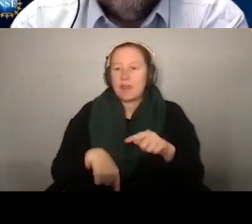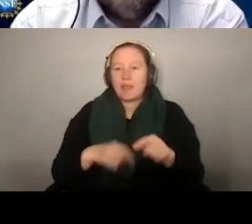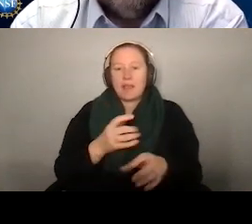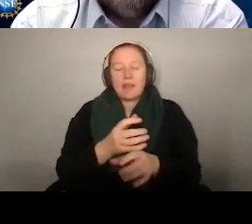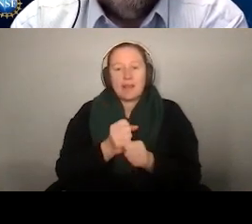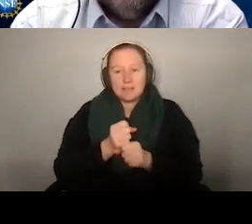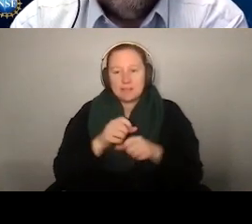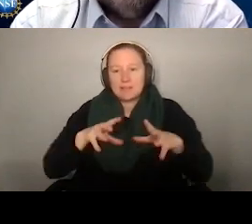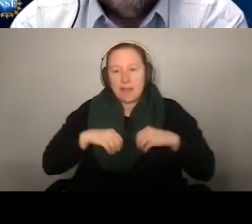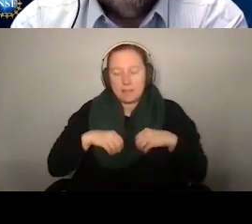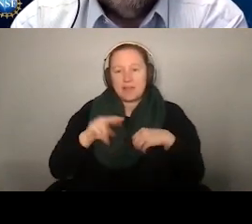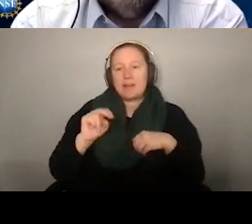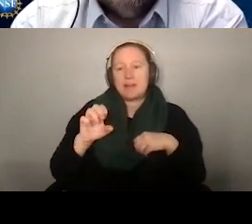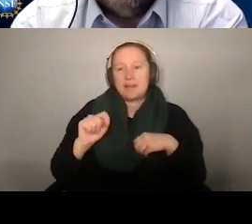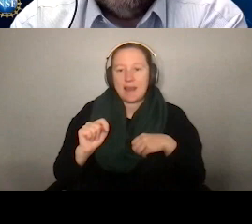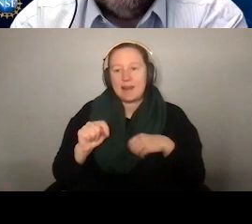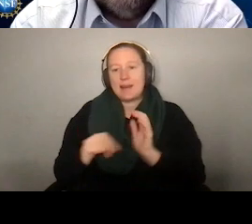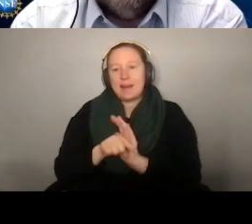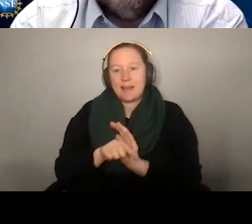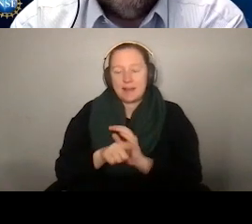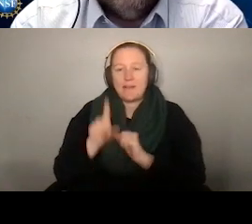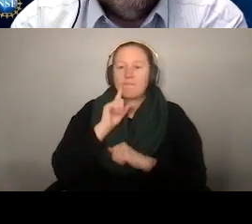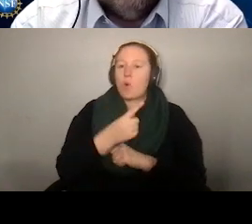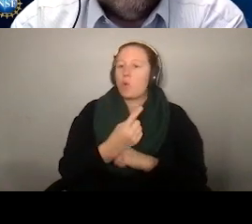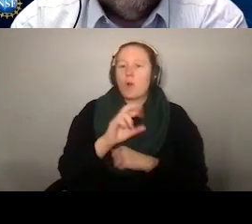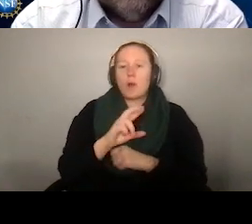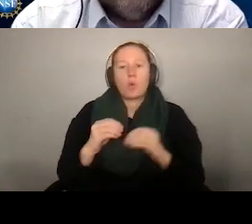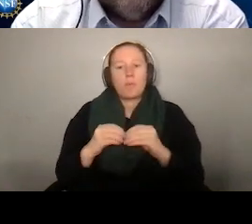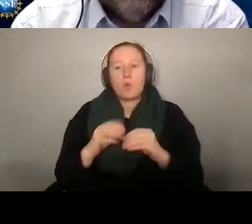NSF across one or more awards. Those will be rejected.